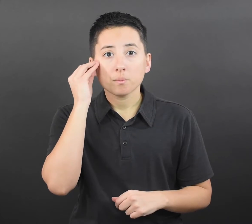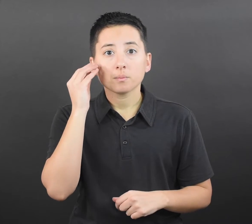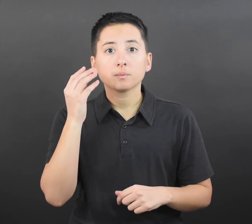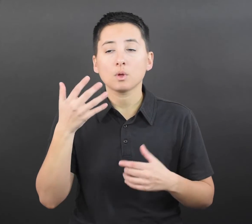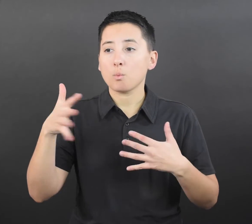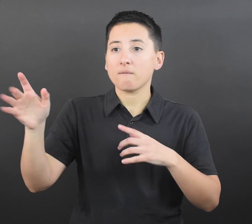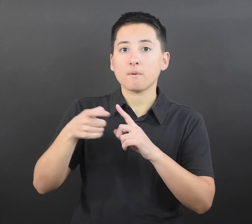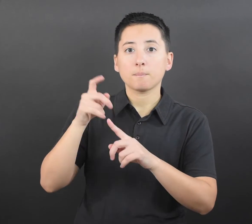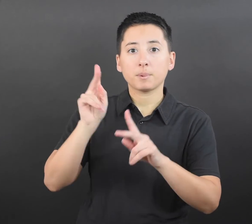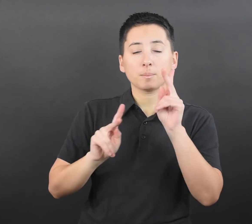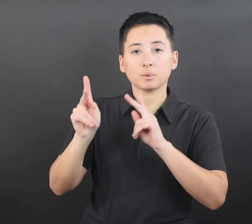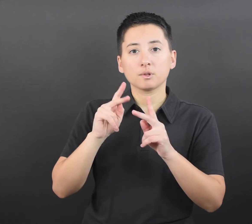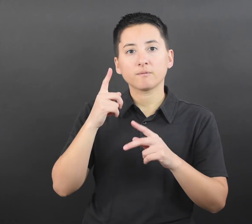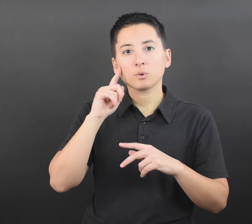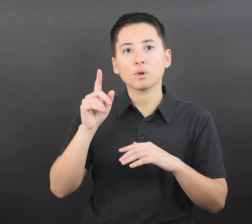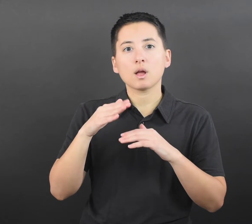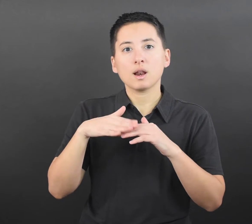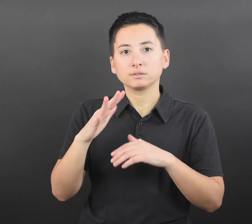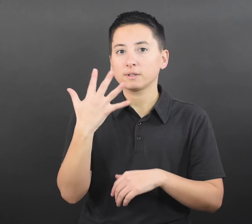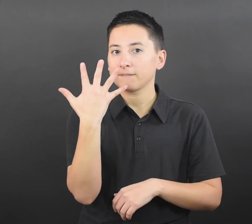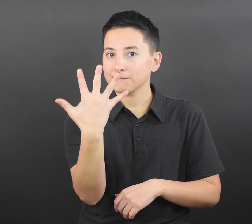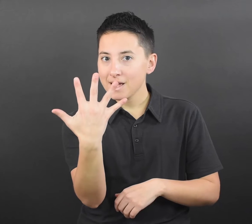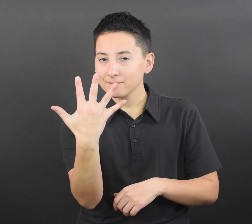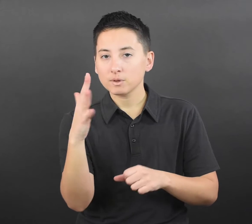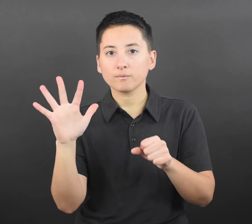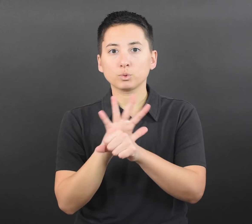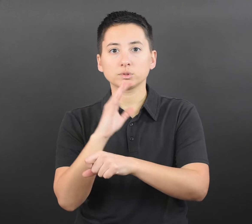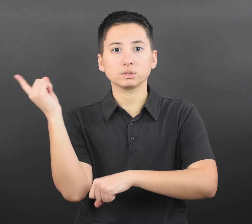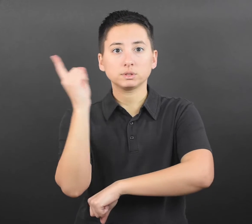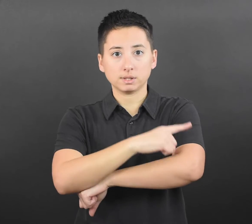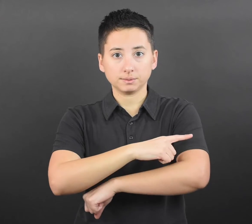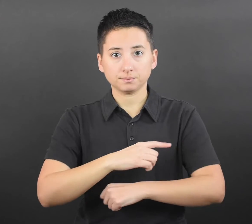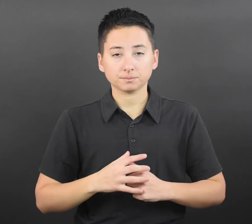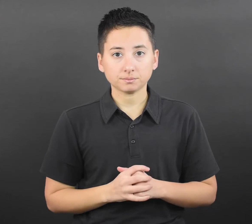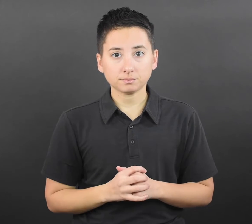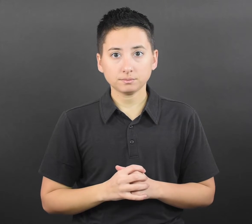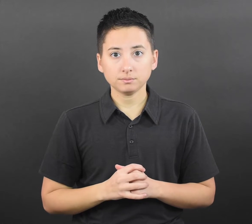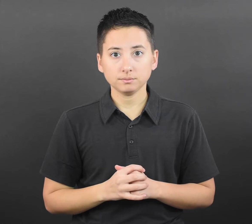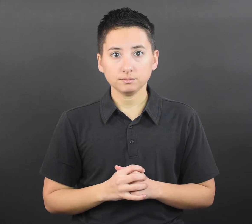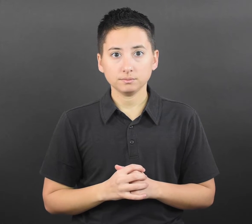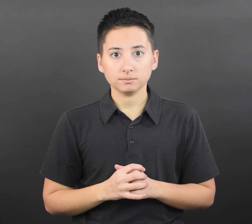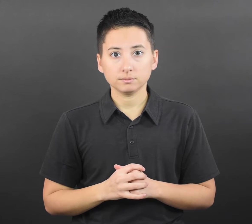For all others, quarantine at home and away from other people for at least five full